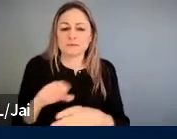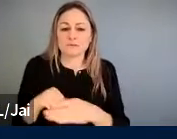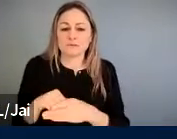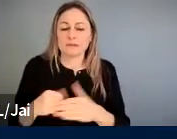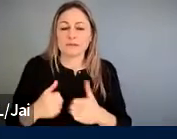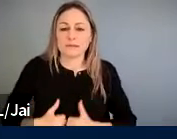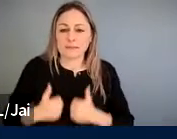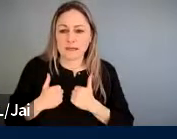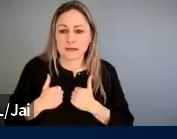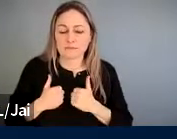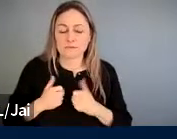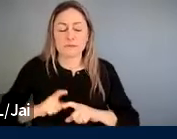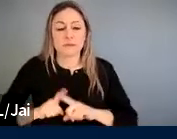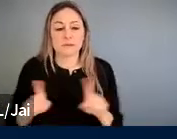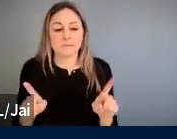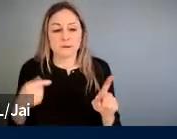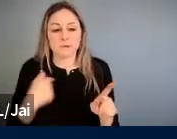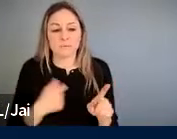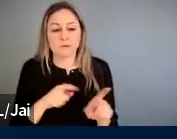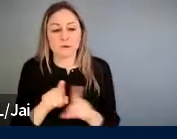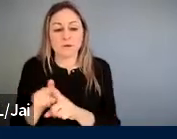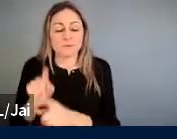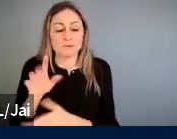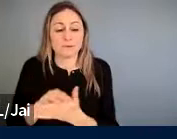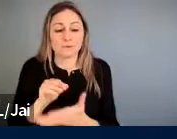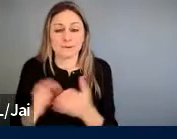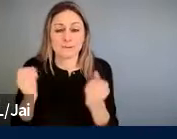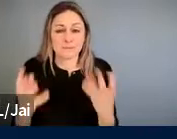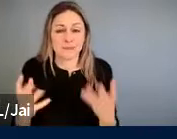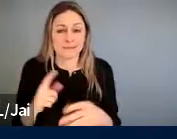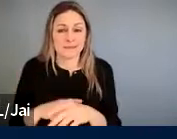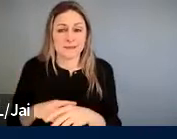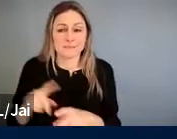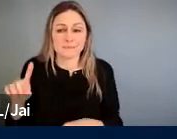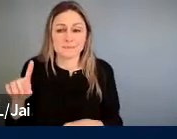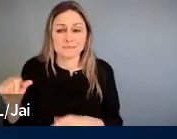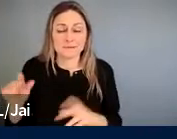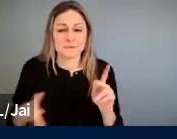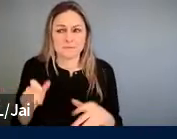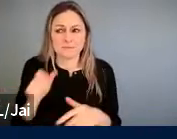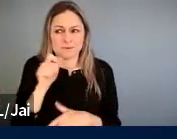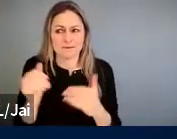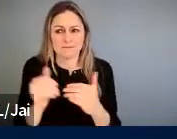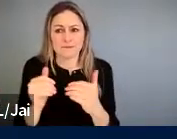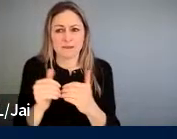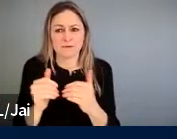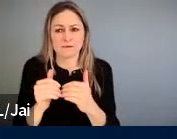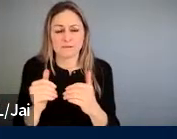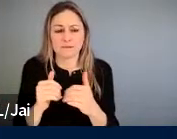but we also learned that many times, disabled people are unfairly denied access to benefits as